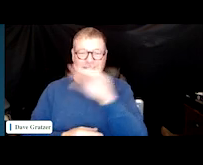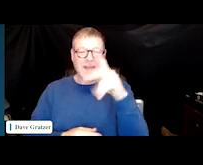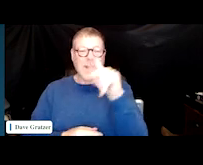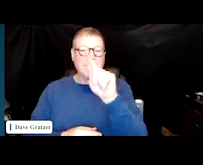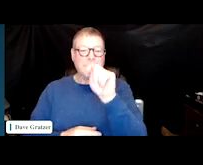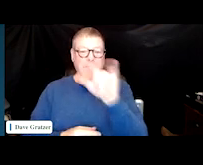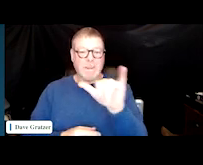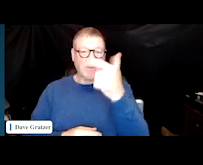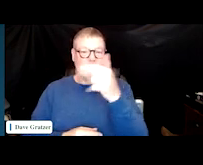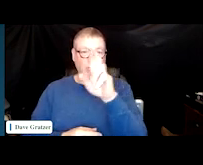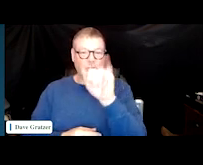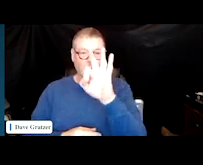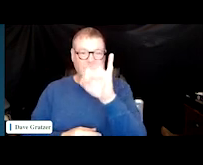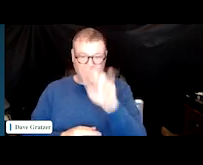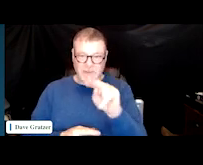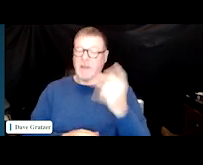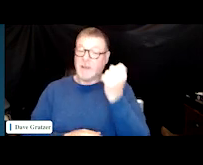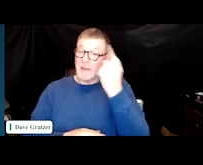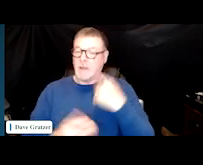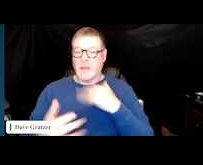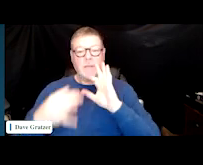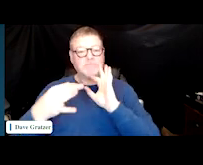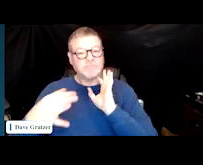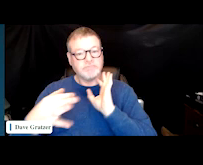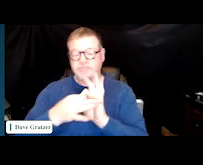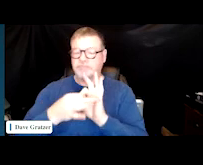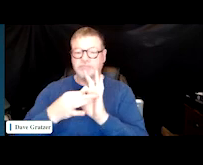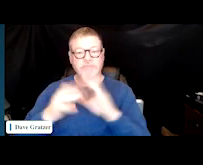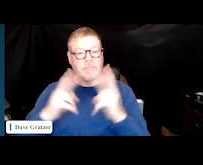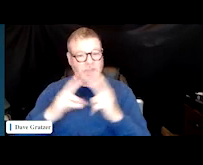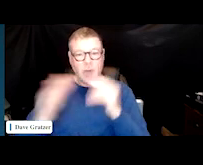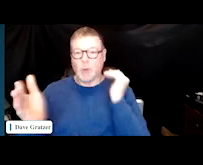both of whom we've worked with very closely over the years with this model.